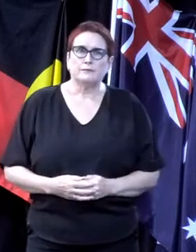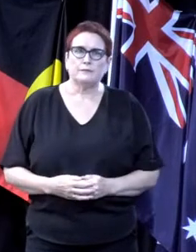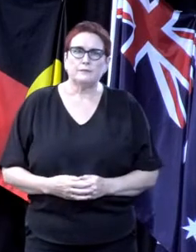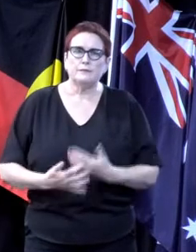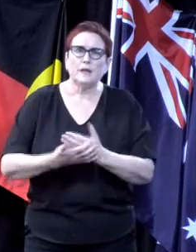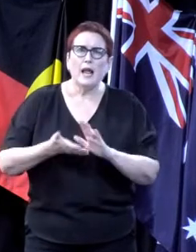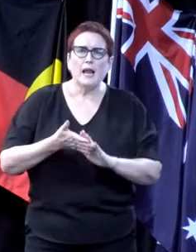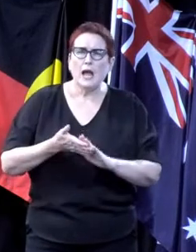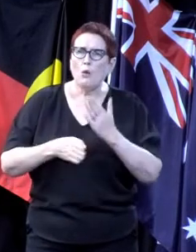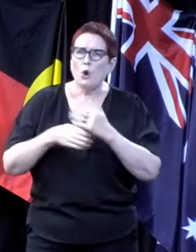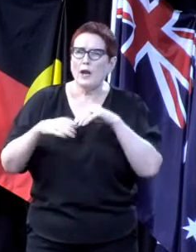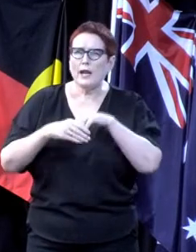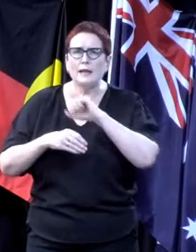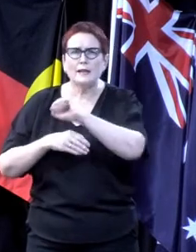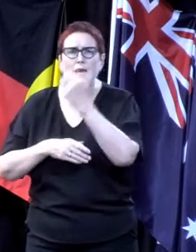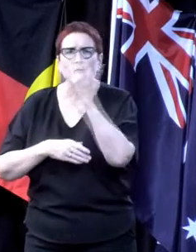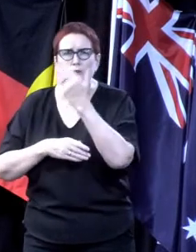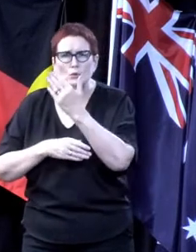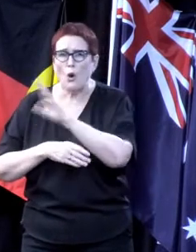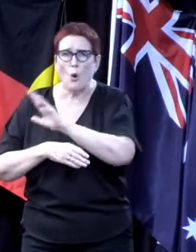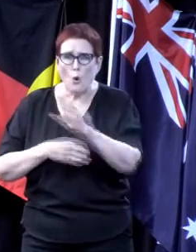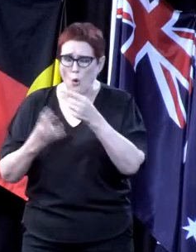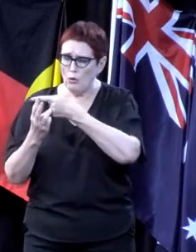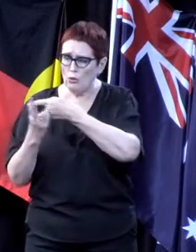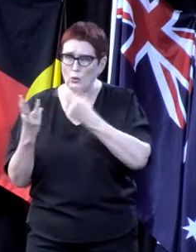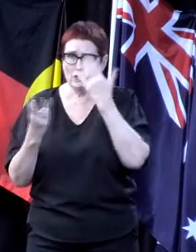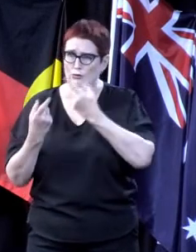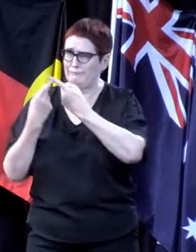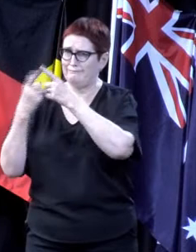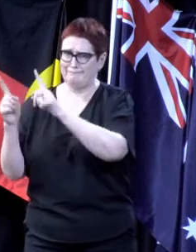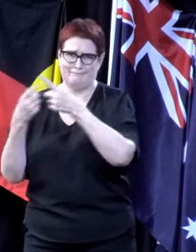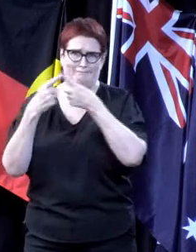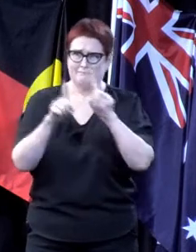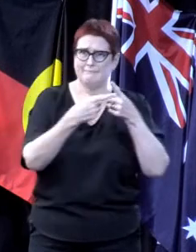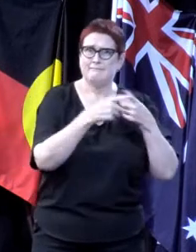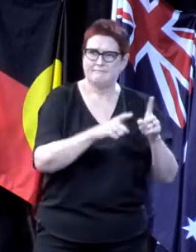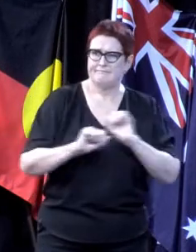within their schools, and they're all individualized. So, it can be seen that they're all very much their own views